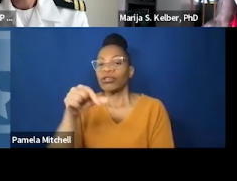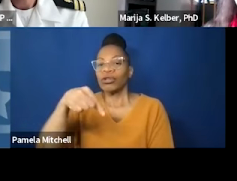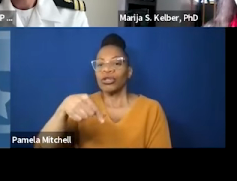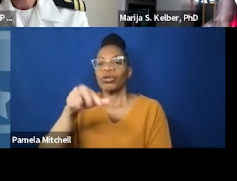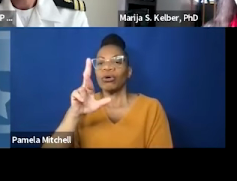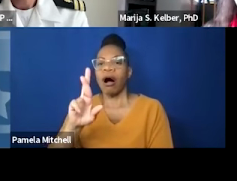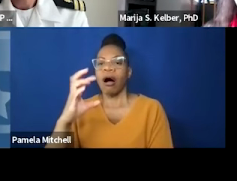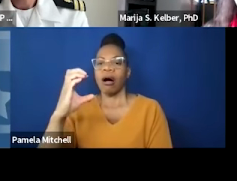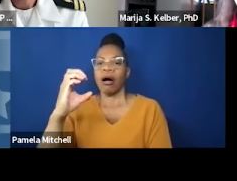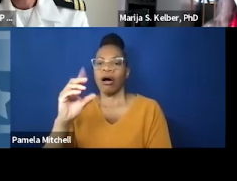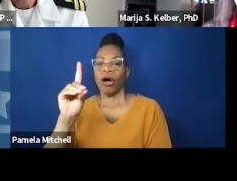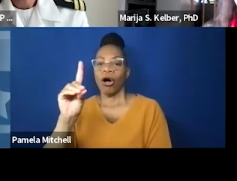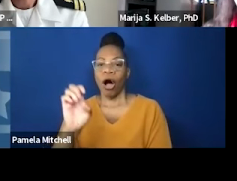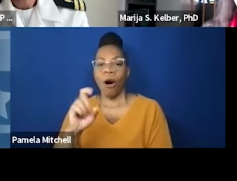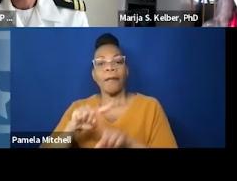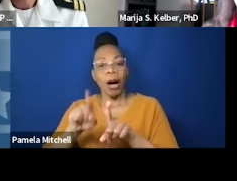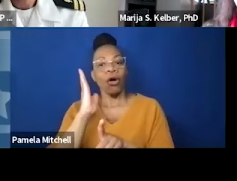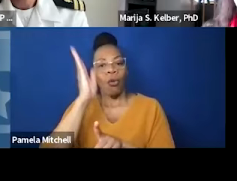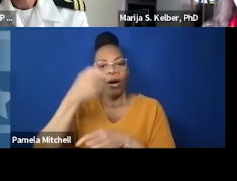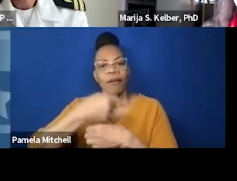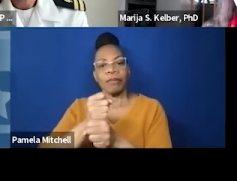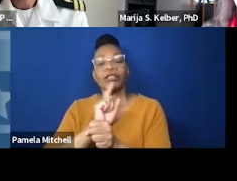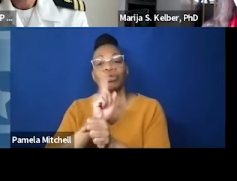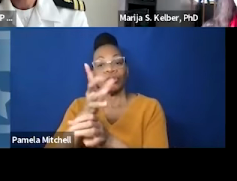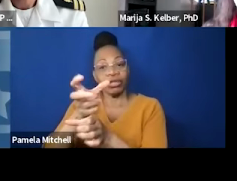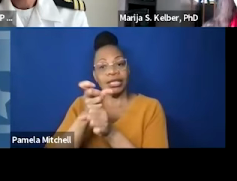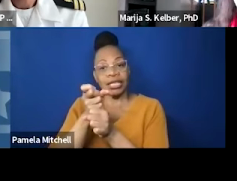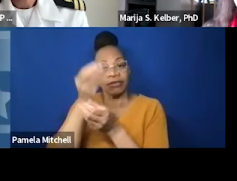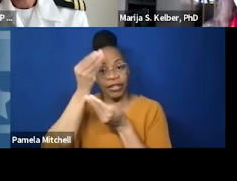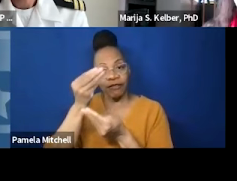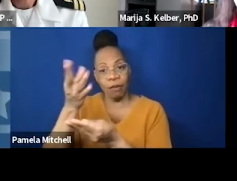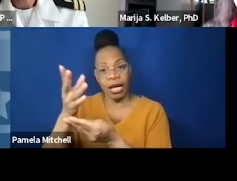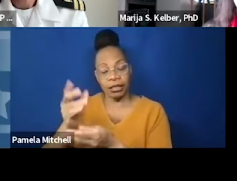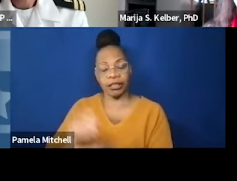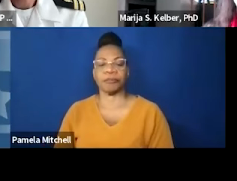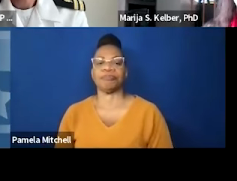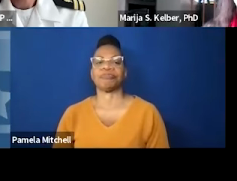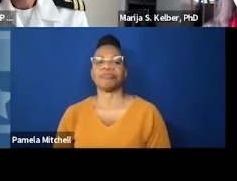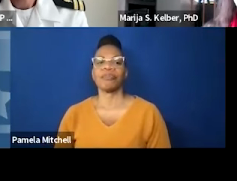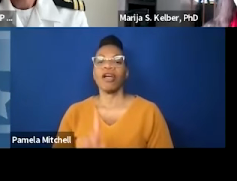that you get all this information as we go through. First, as Angela mentioned,